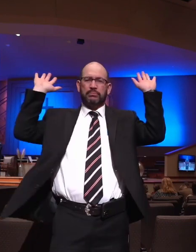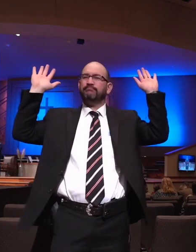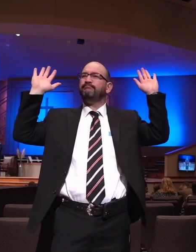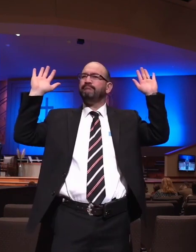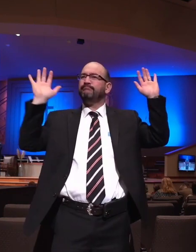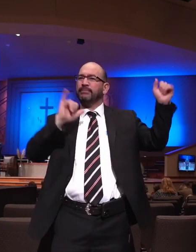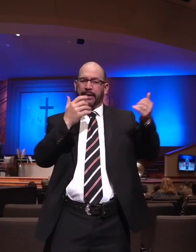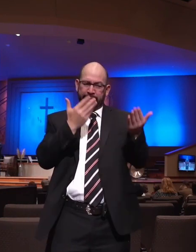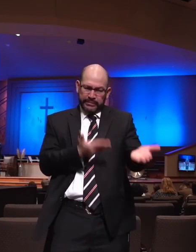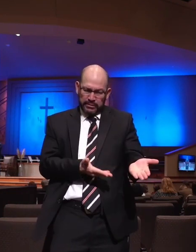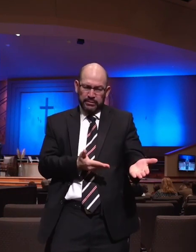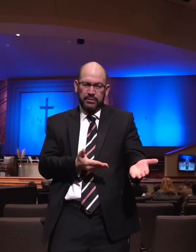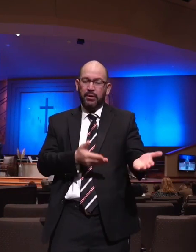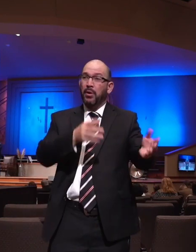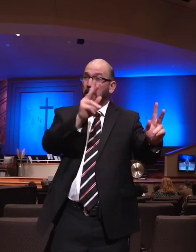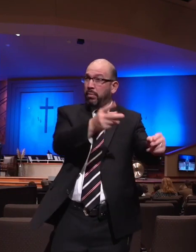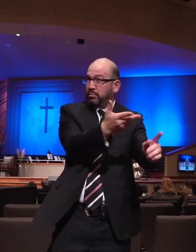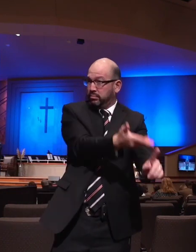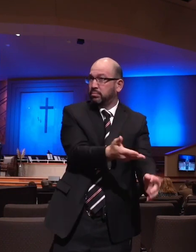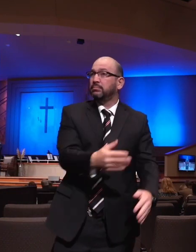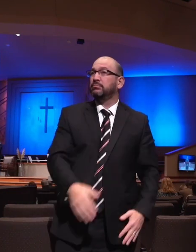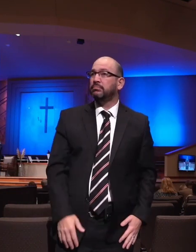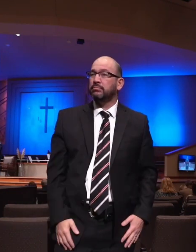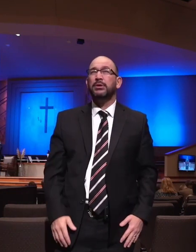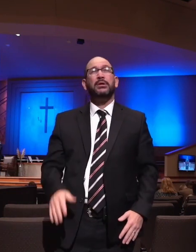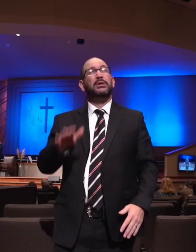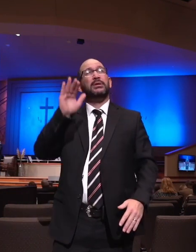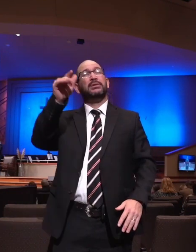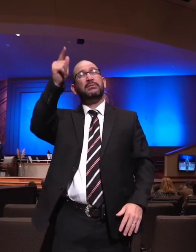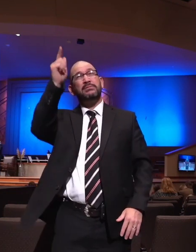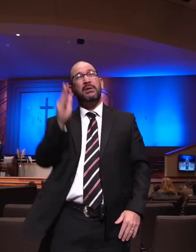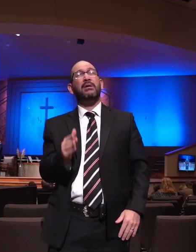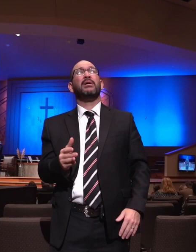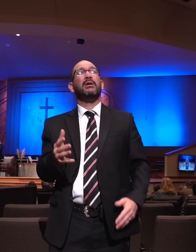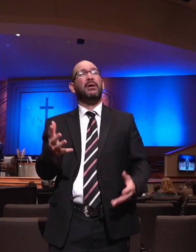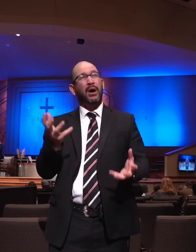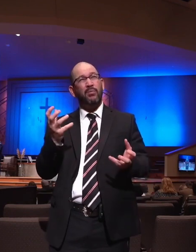Lord I want to do for two weeks every trip is going to be a missions trip